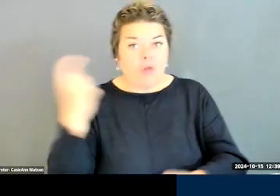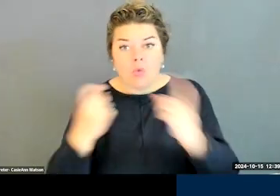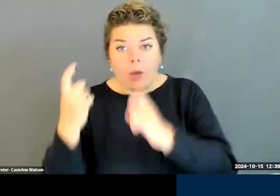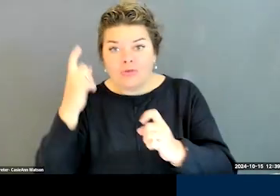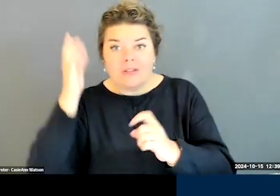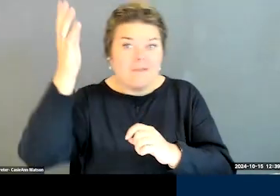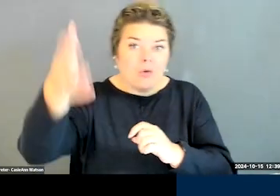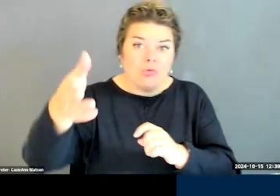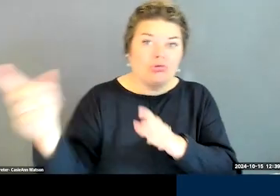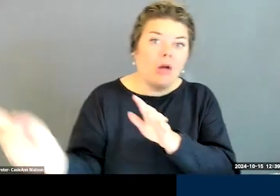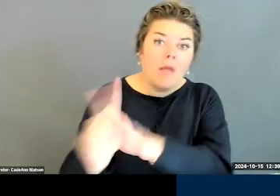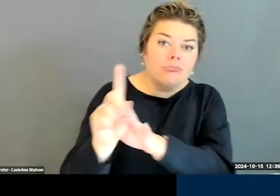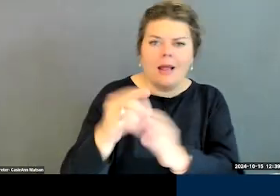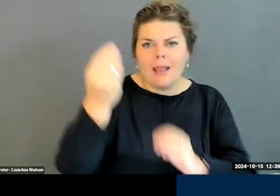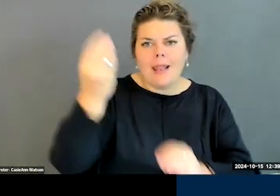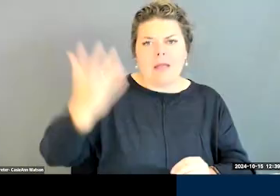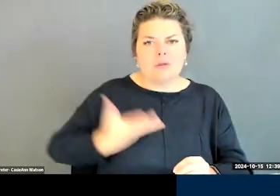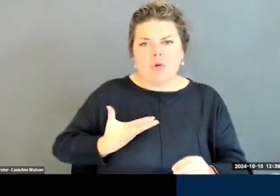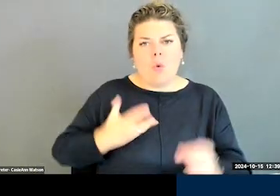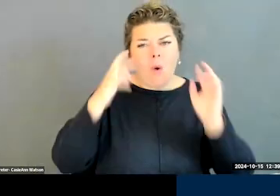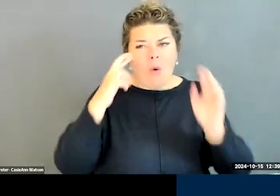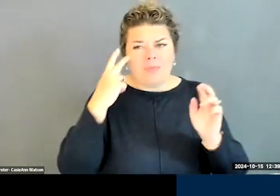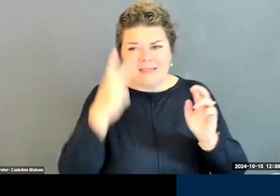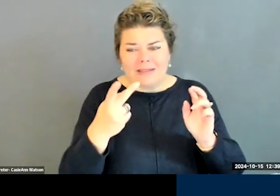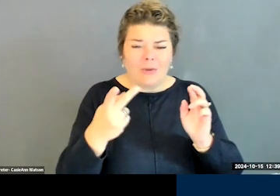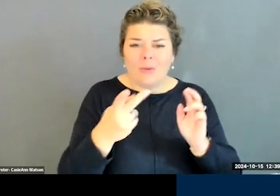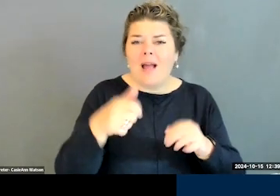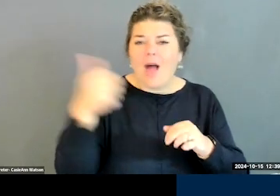please let us know and we hope to see you at future NDEAM events, thank you, all.